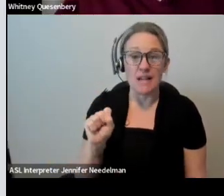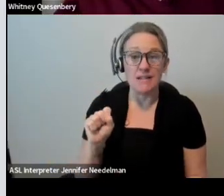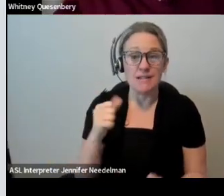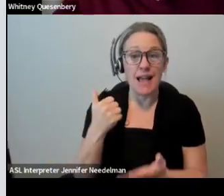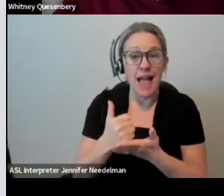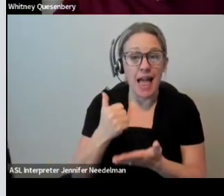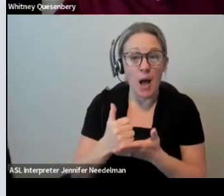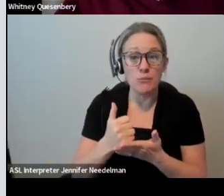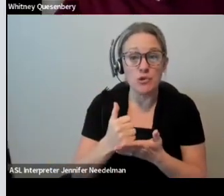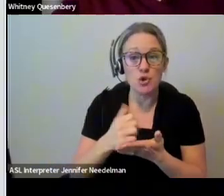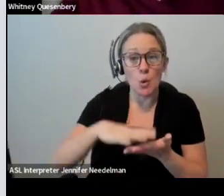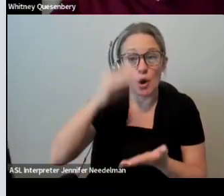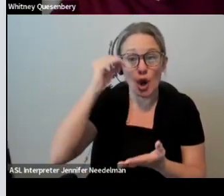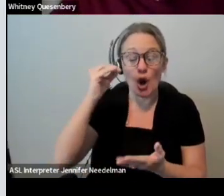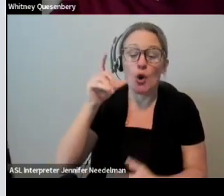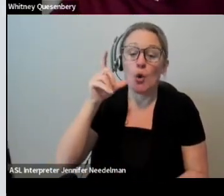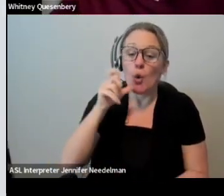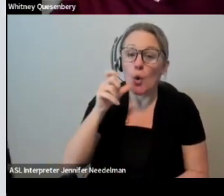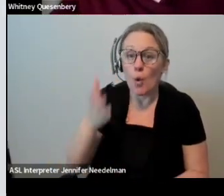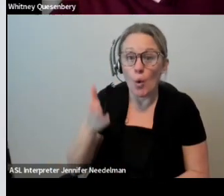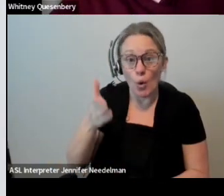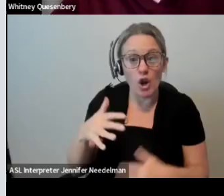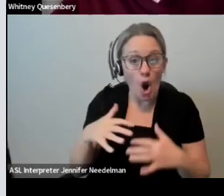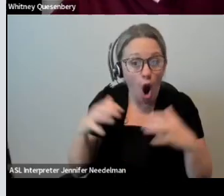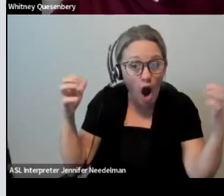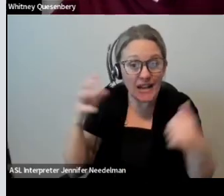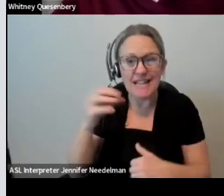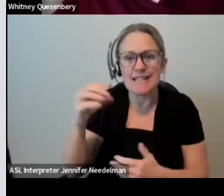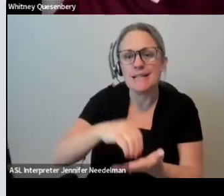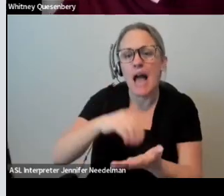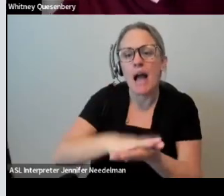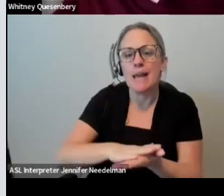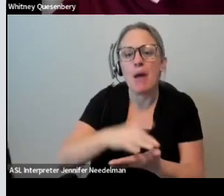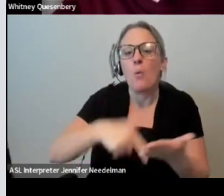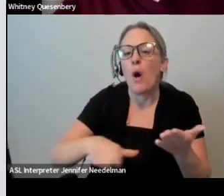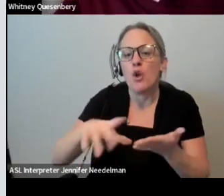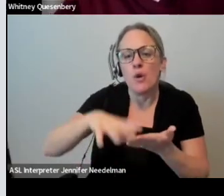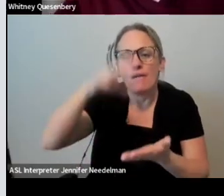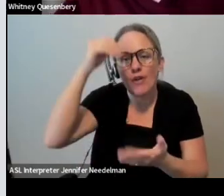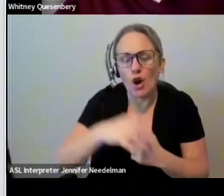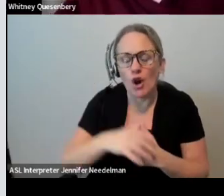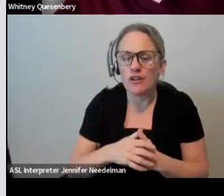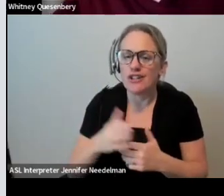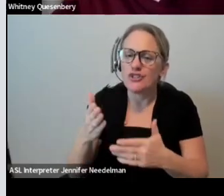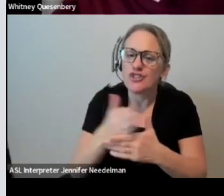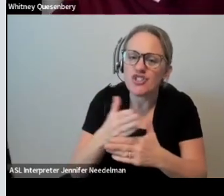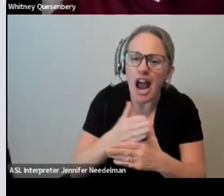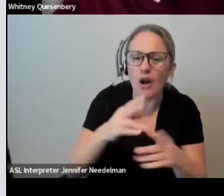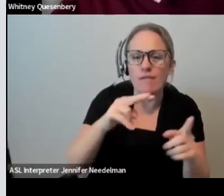but to document what you've learned to share, to have a shared vocabulary within your team about